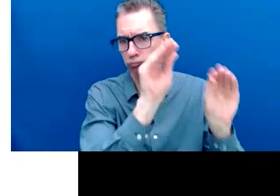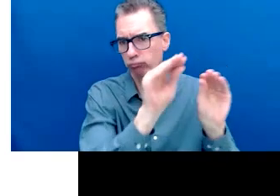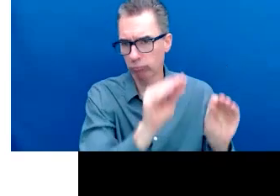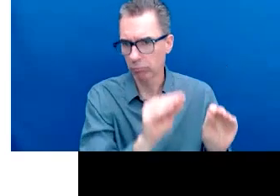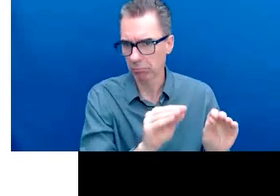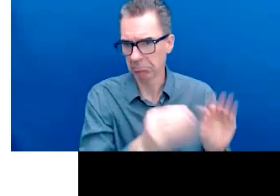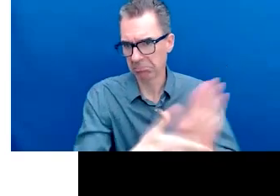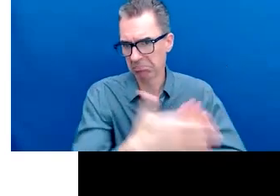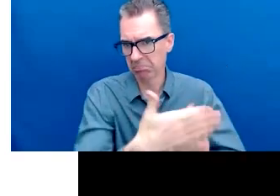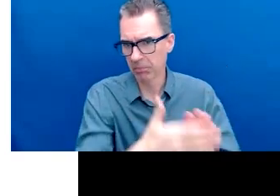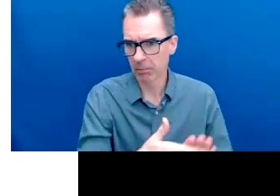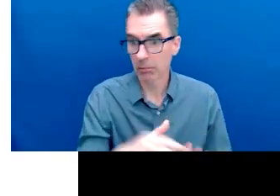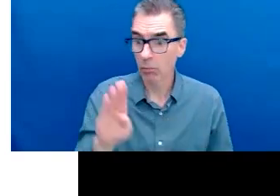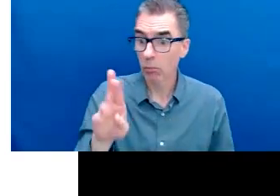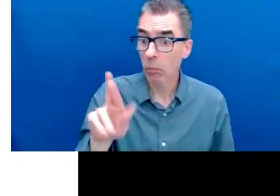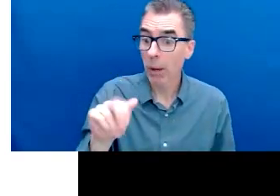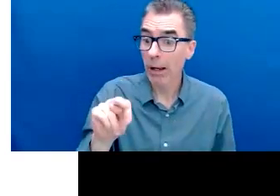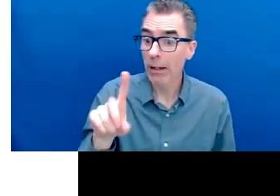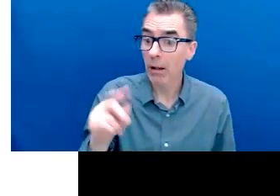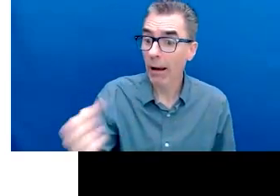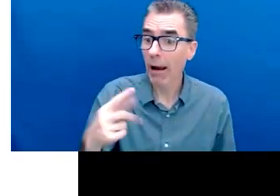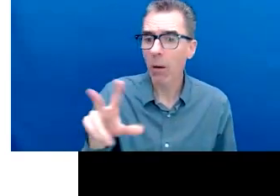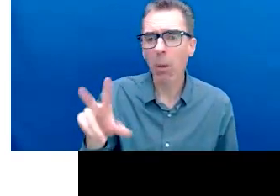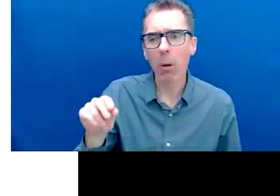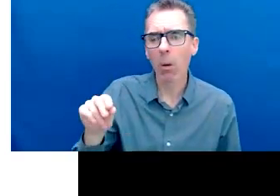No. Brandon. Not yet.